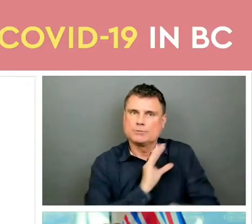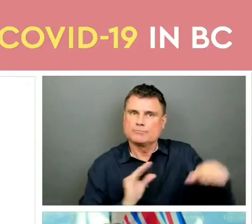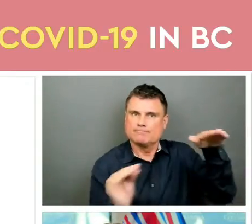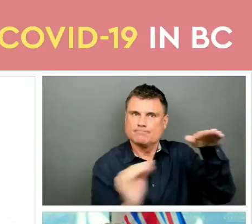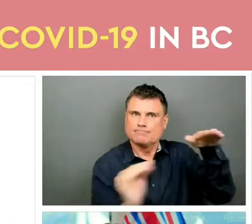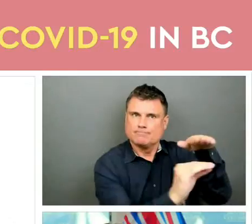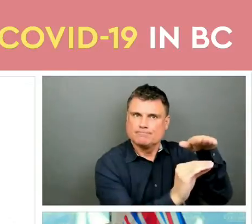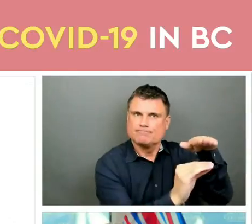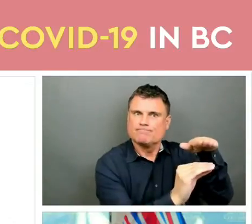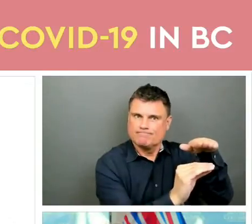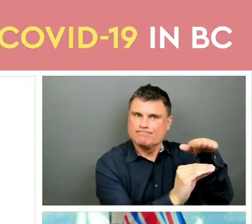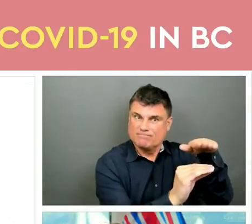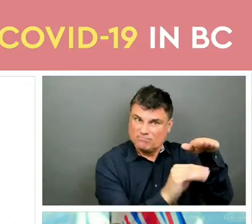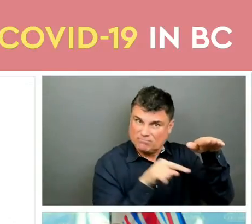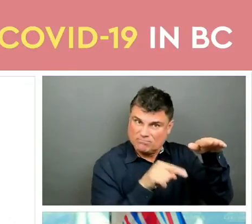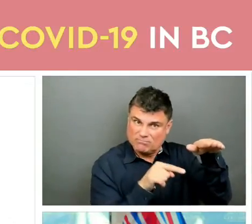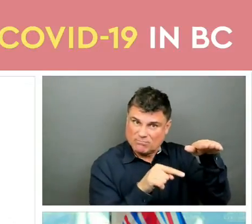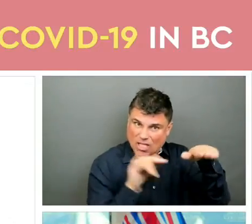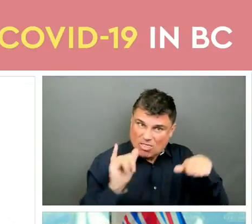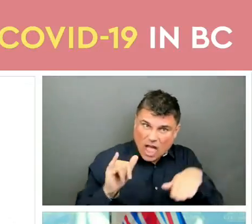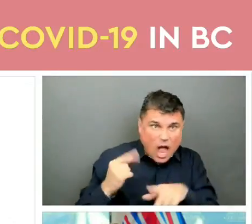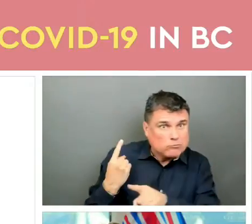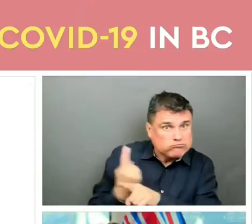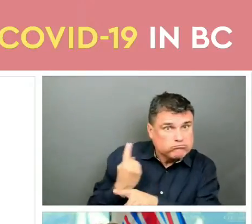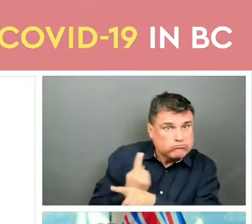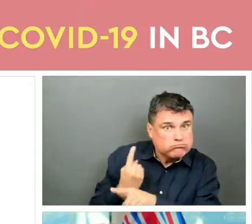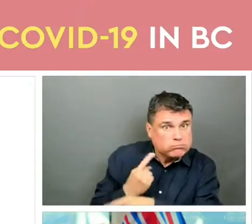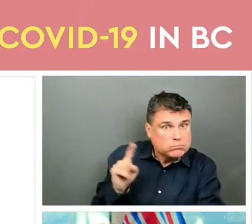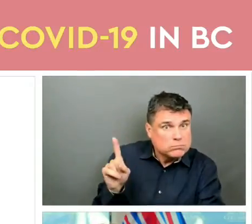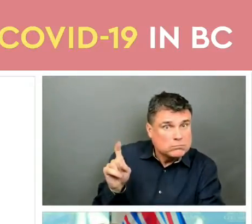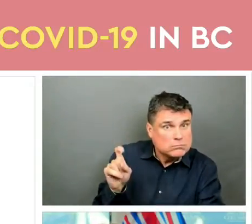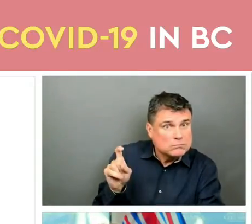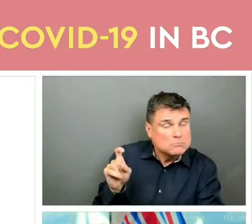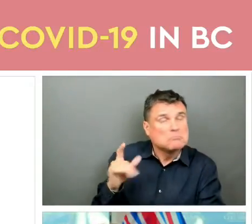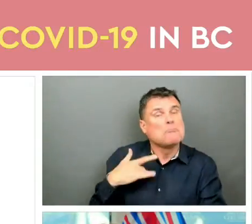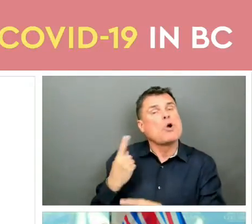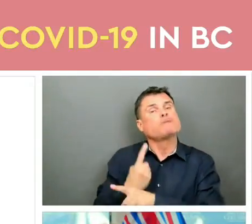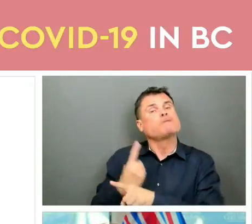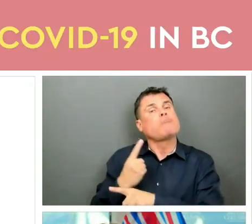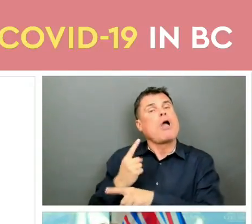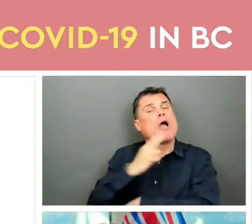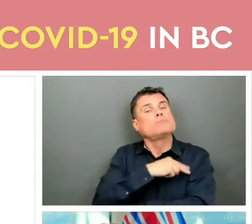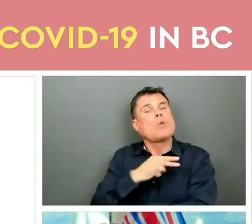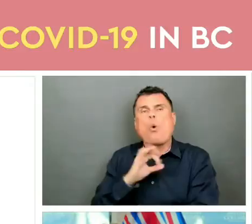that is higher than we would expect, or if that is because we have increased numbers of